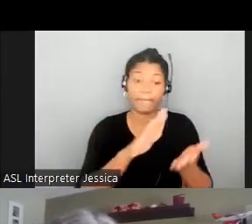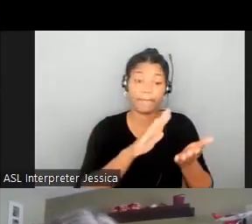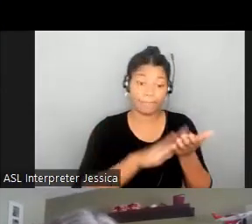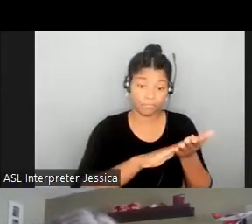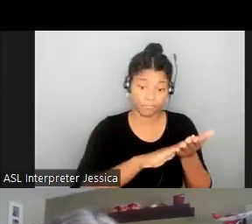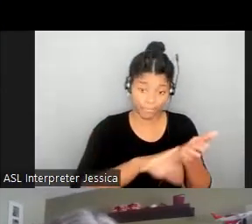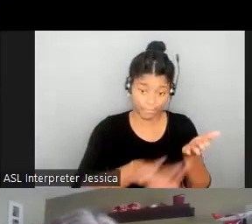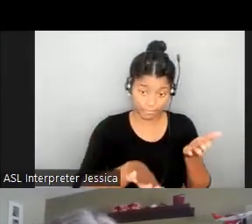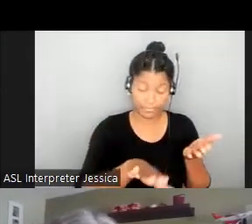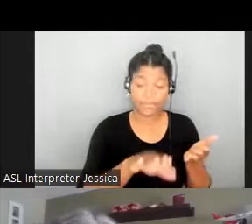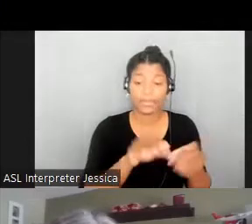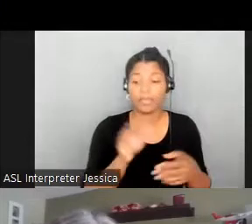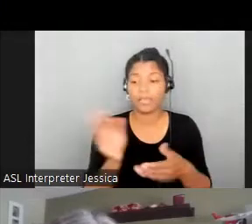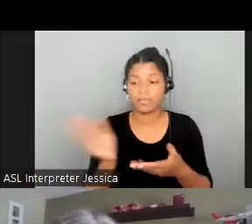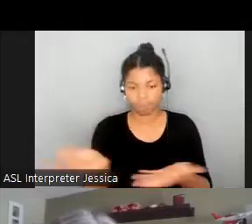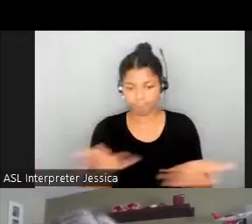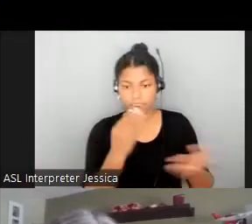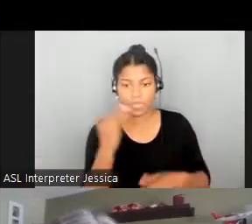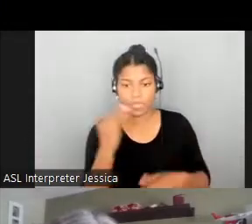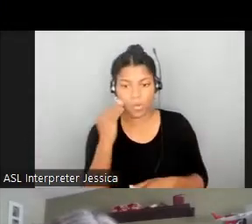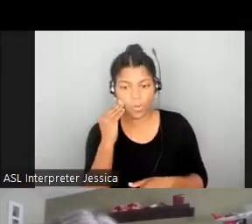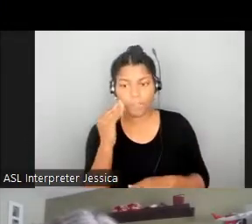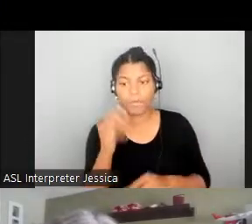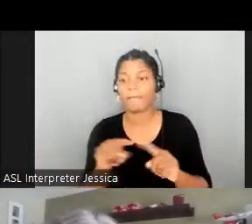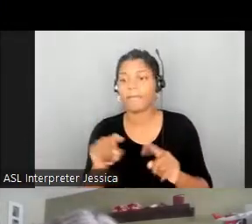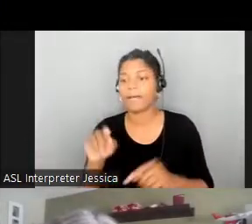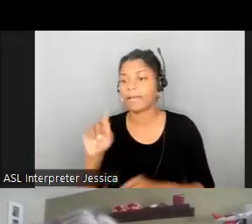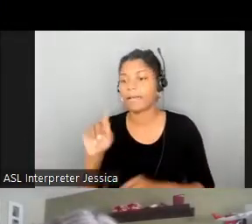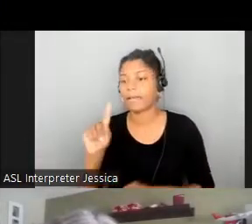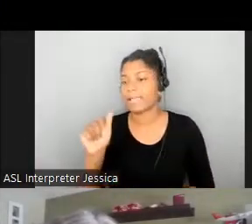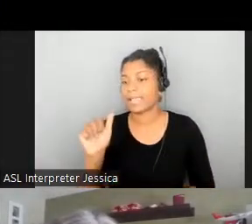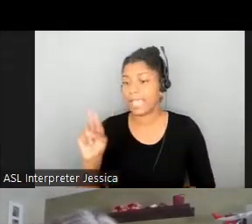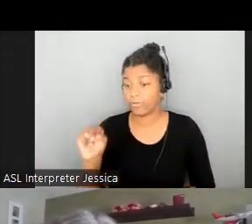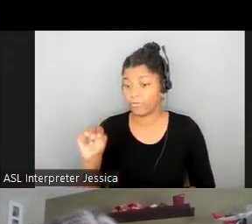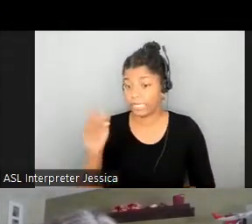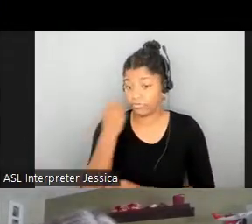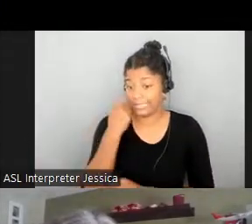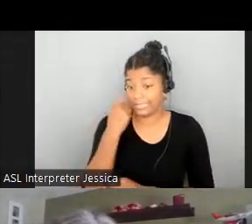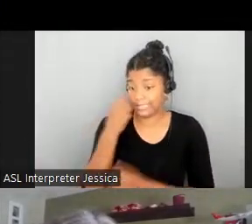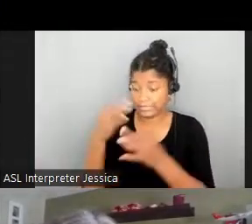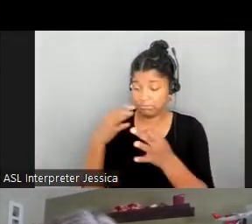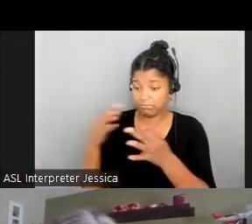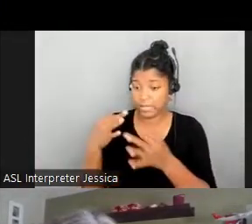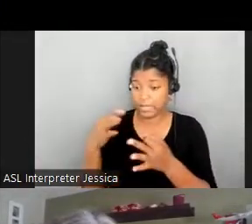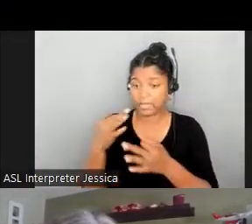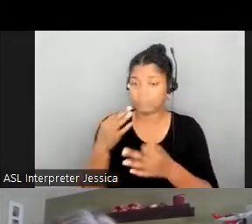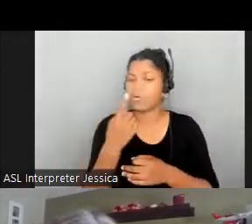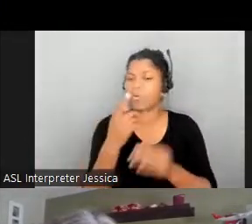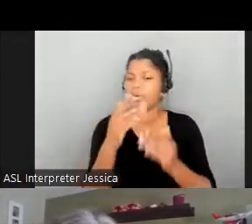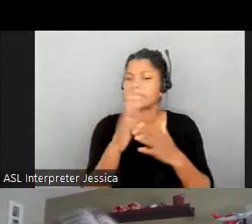But like Karen described earlier, a really big important part of it was that we would